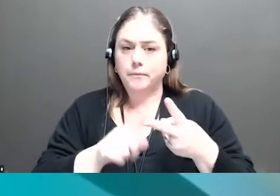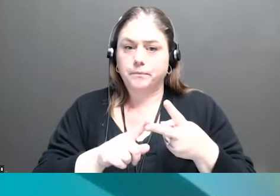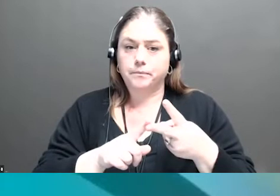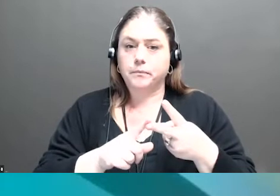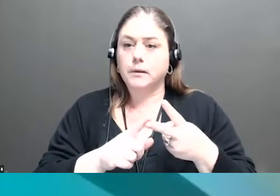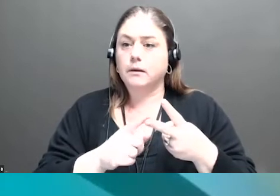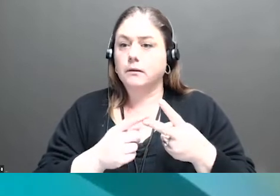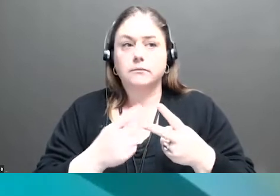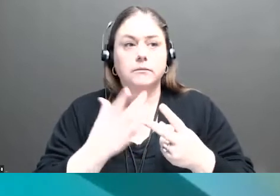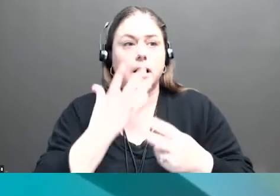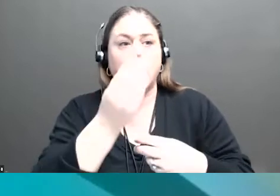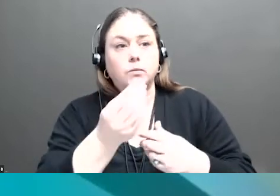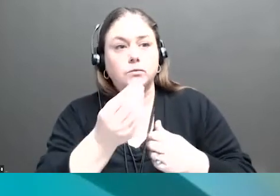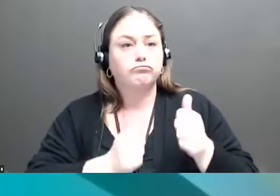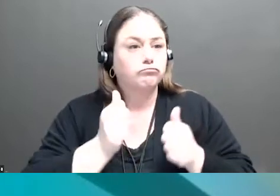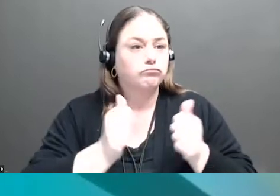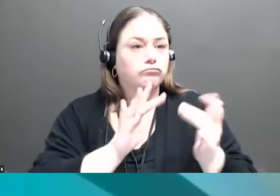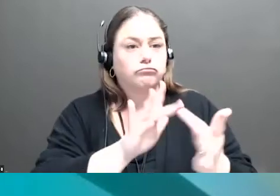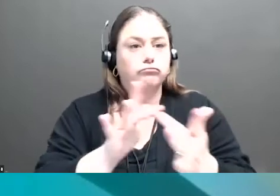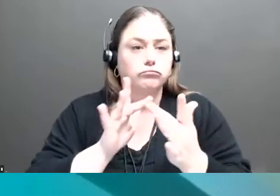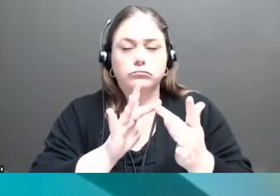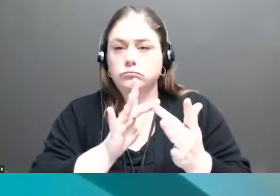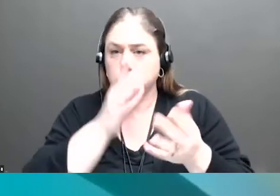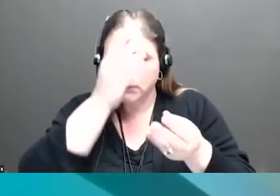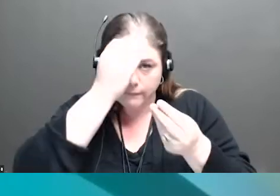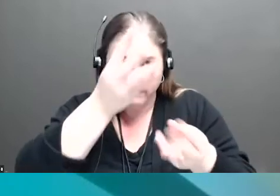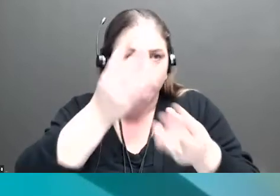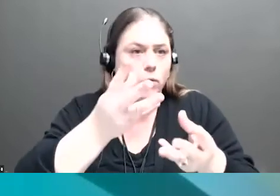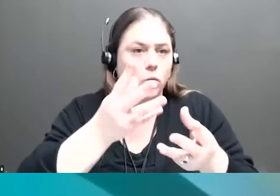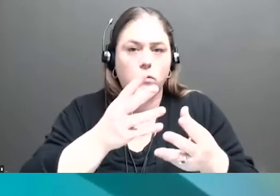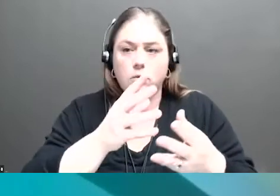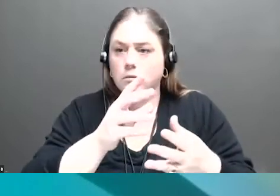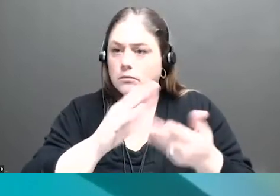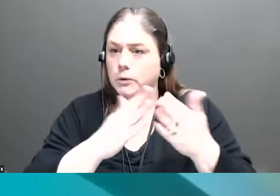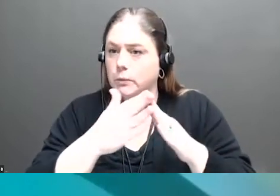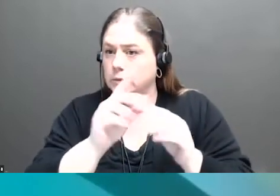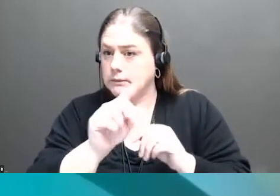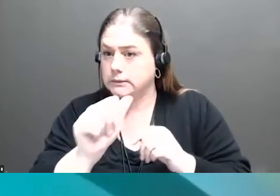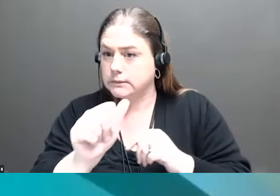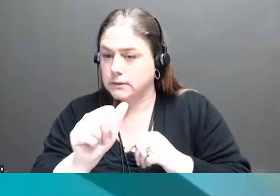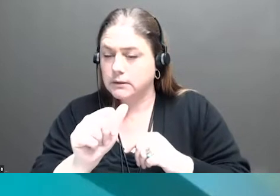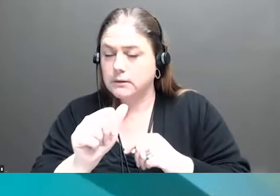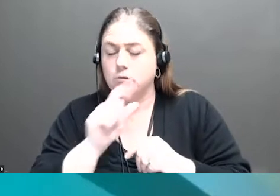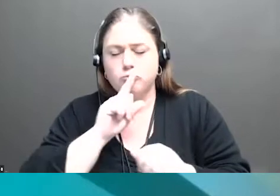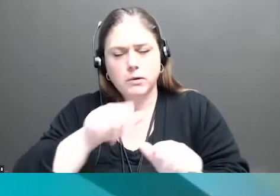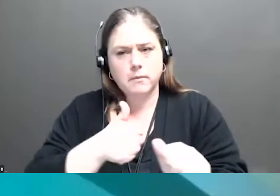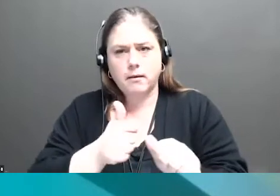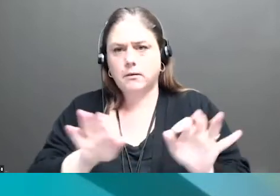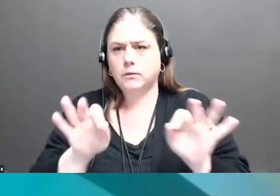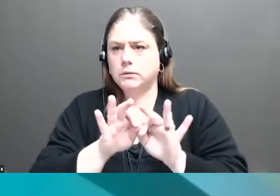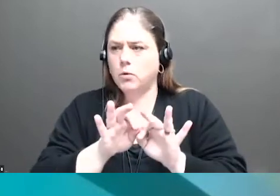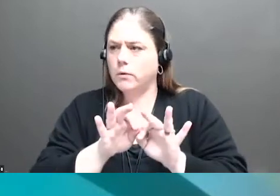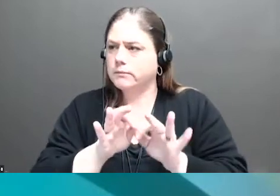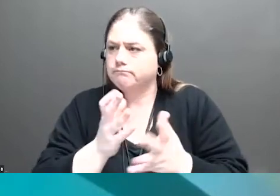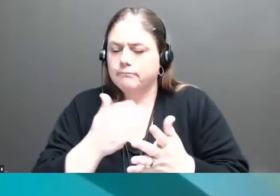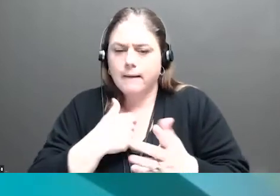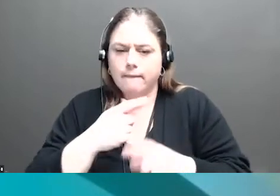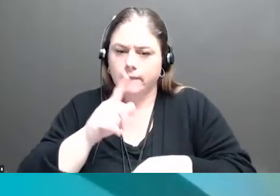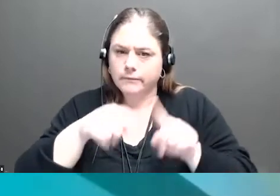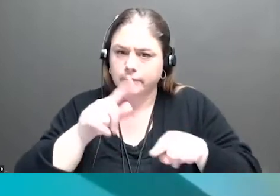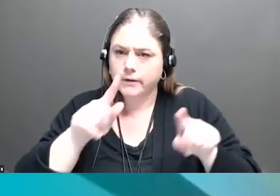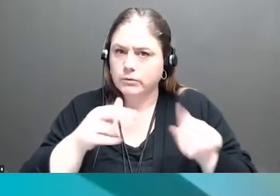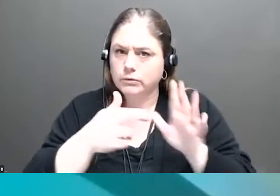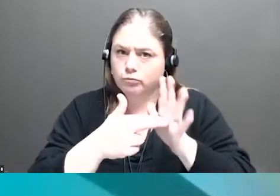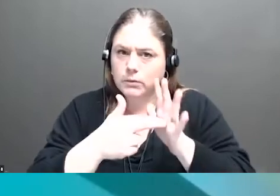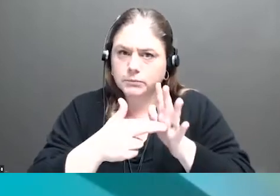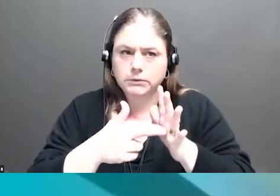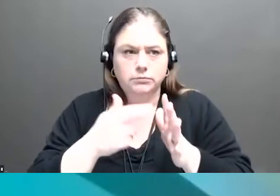community. We wanted to ensure across disability with intersectionality, so we reached out to